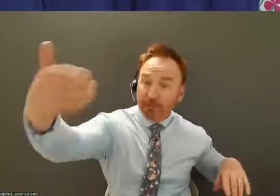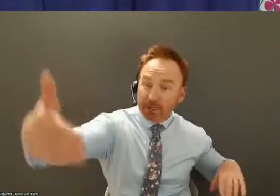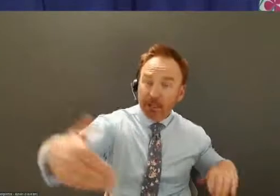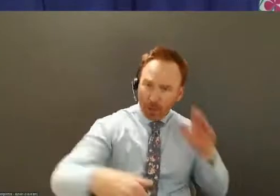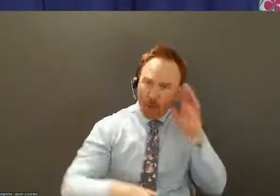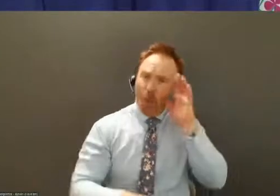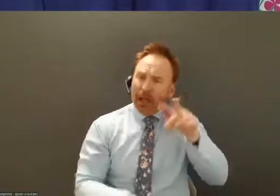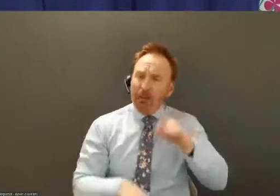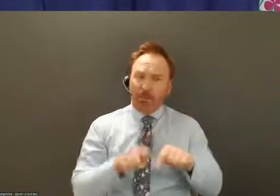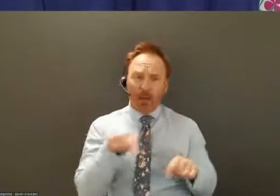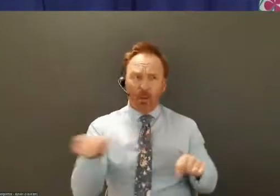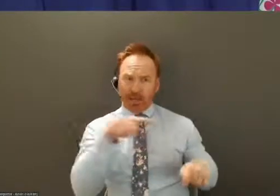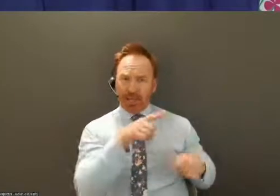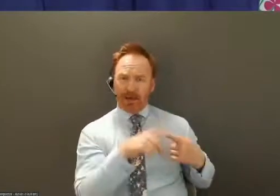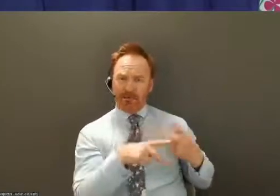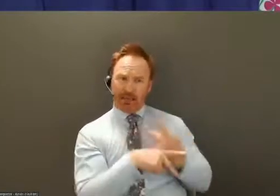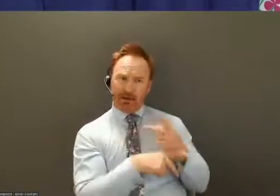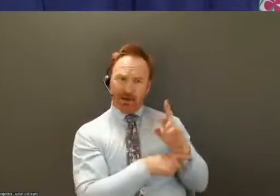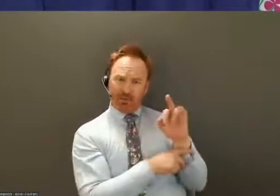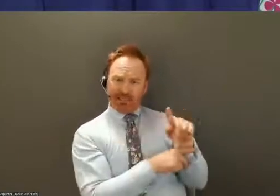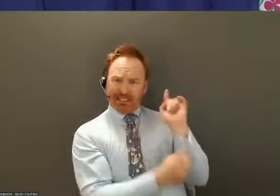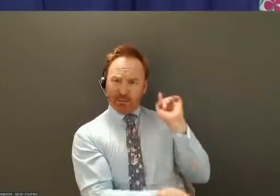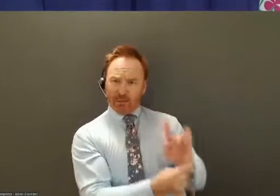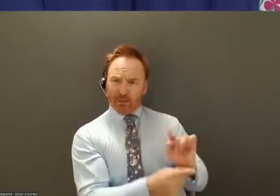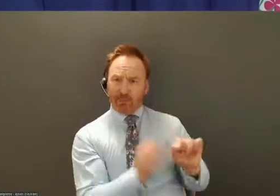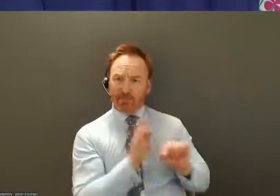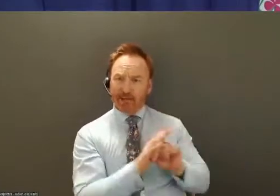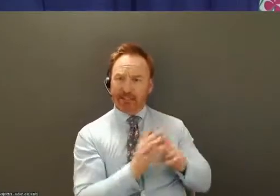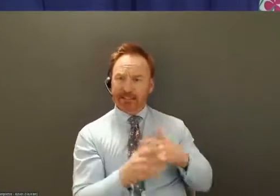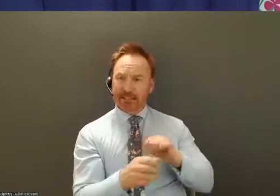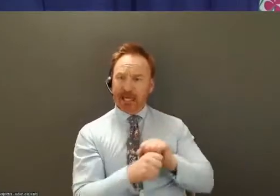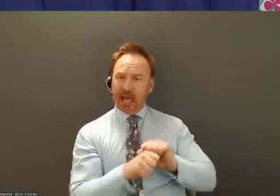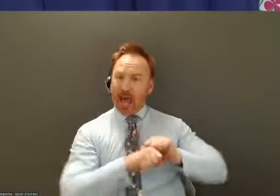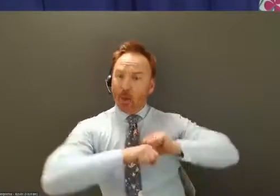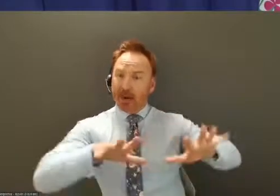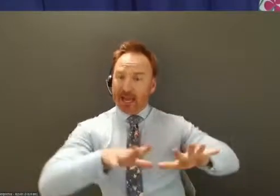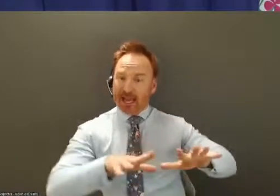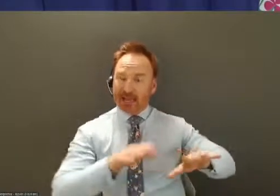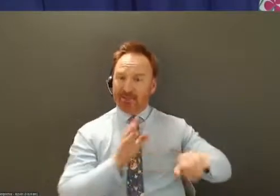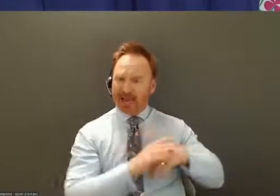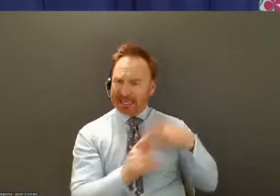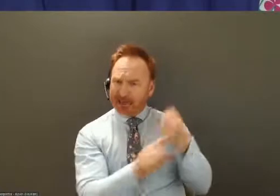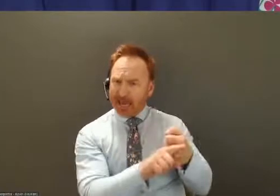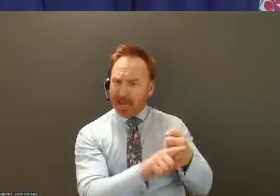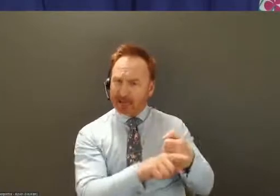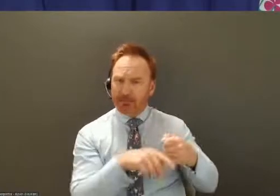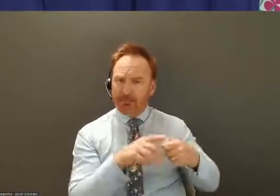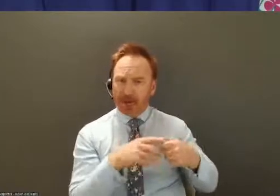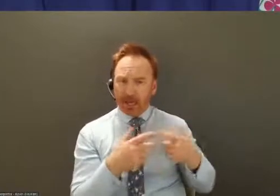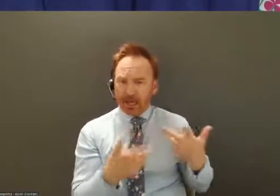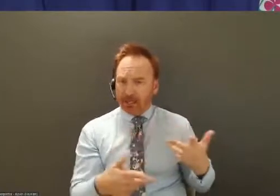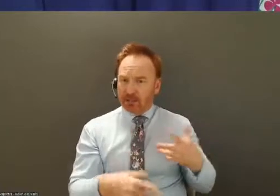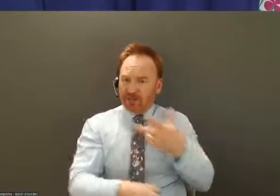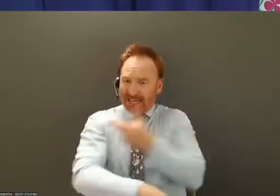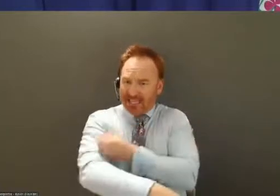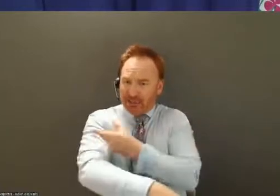most on a pedestal with zero active cases anti- vaccination rates all eyes were on us and